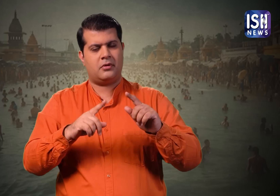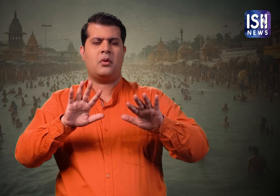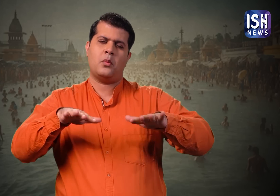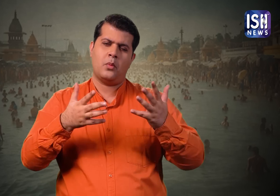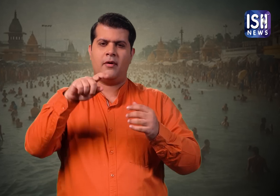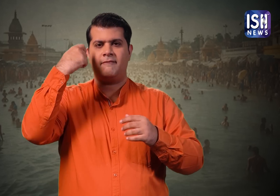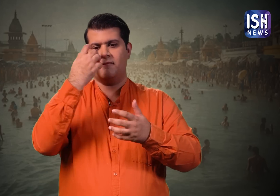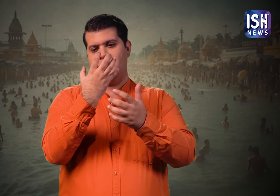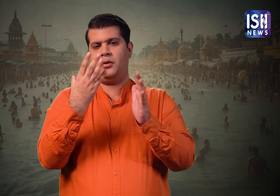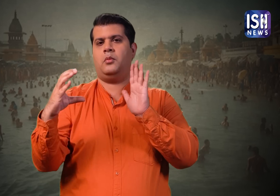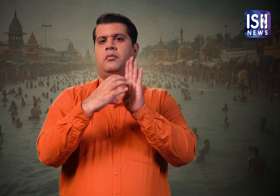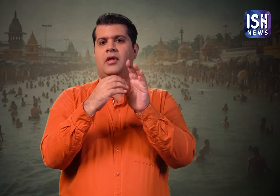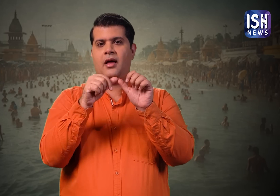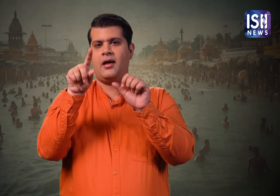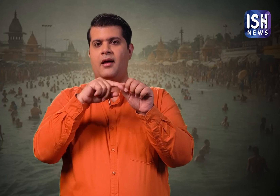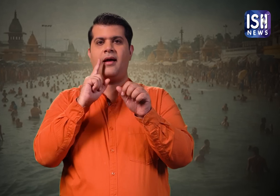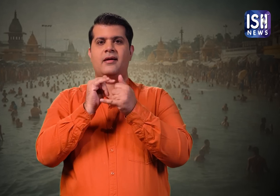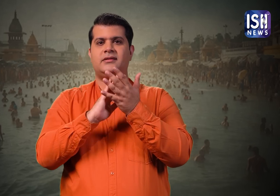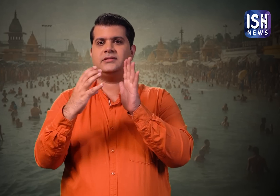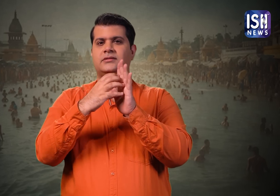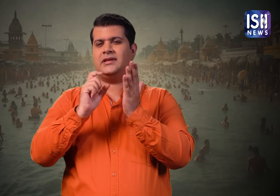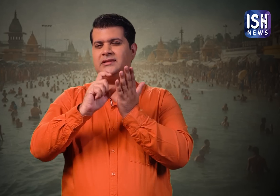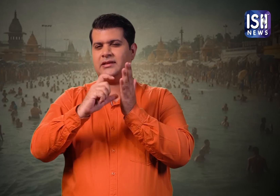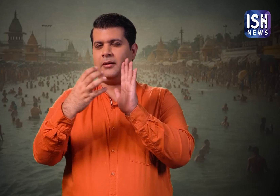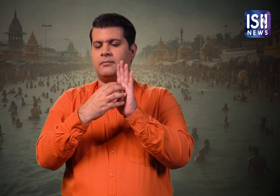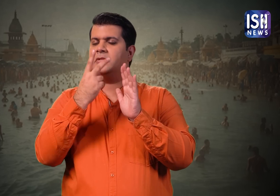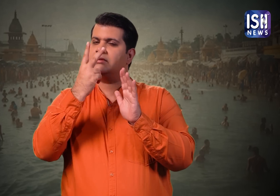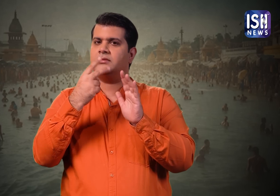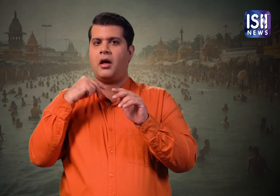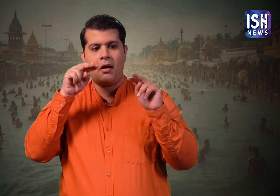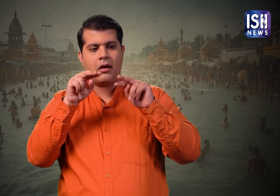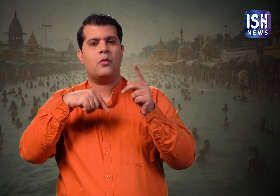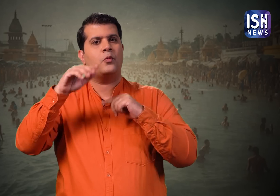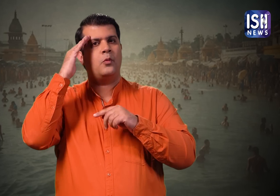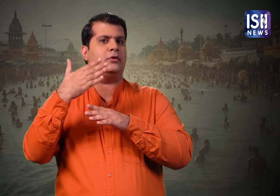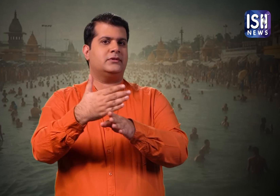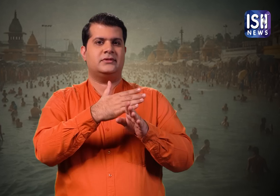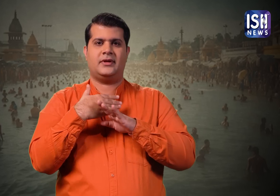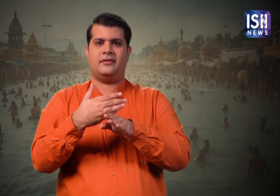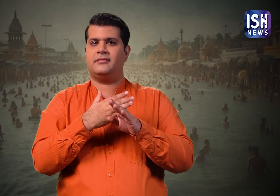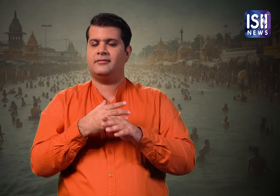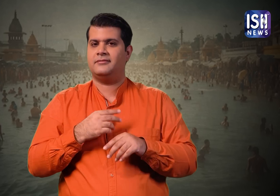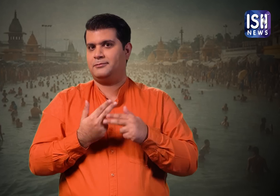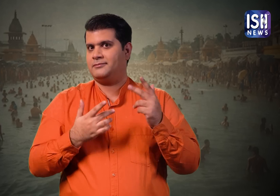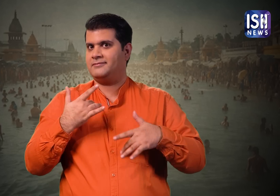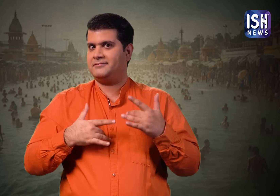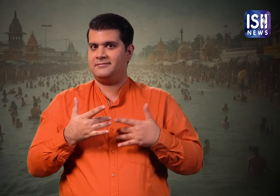or post a video on Instagram and tag ISH News. Interesting!